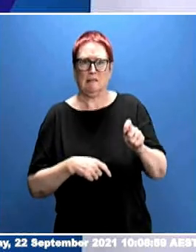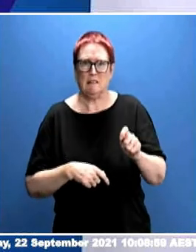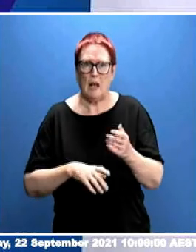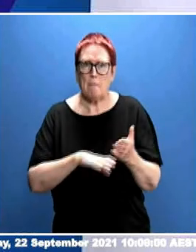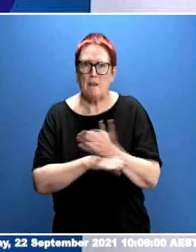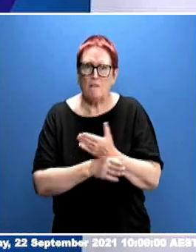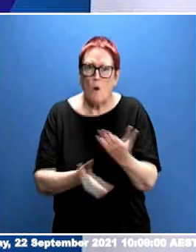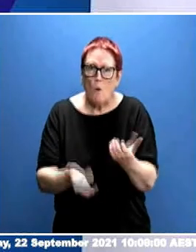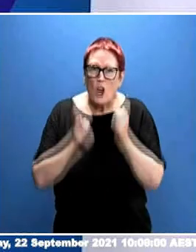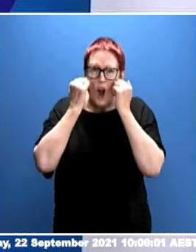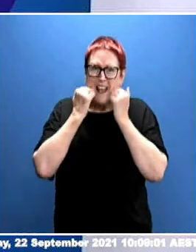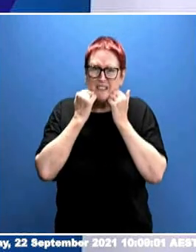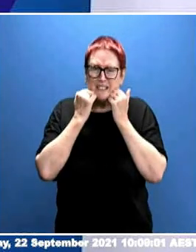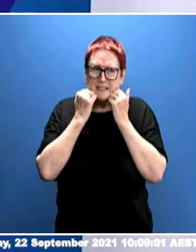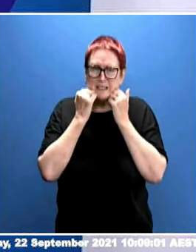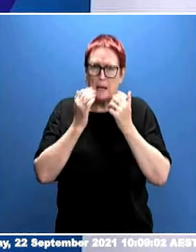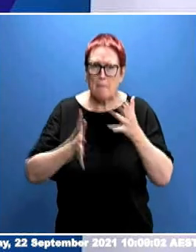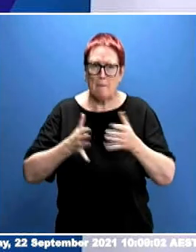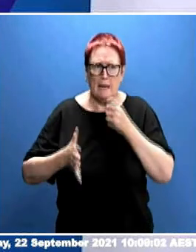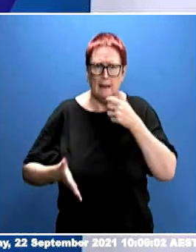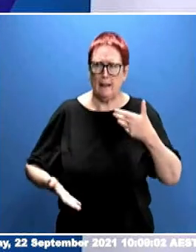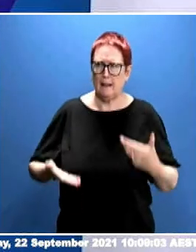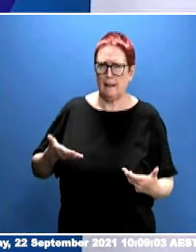so I'm not really sure where things stand.